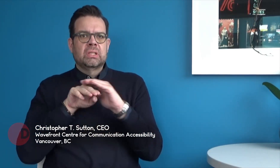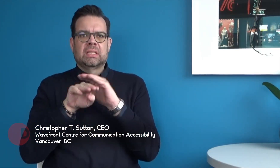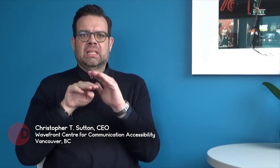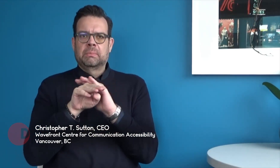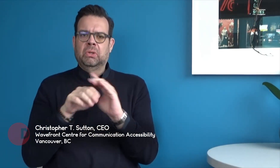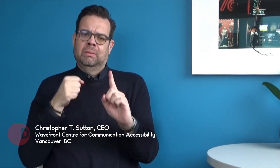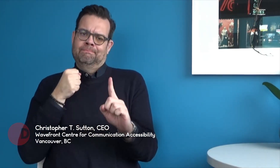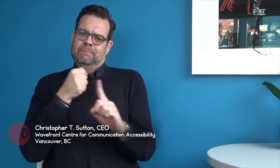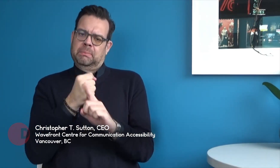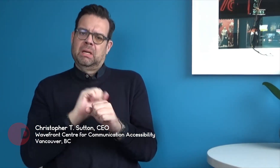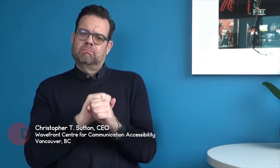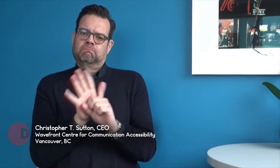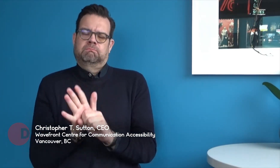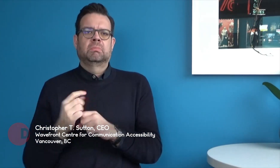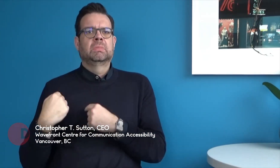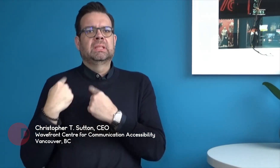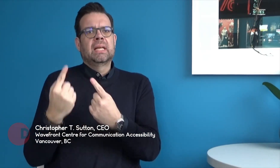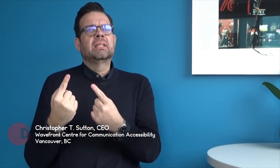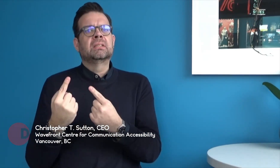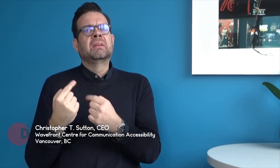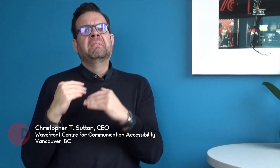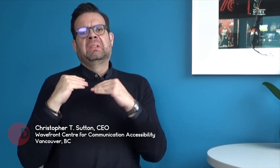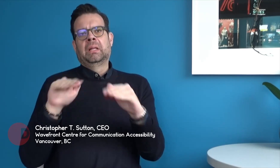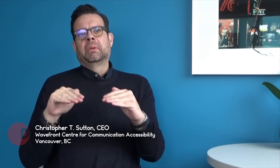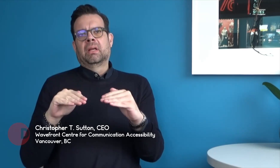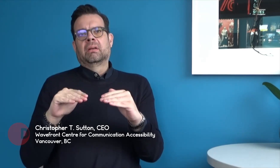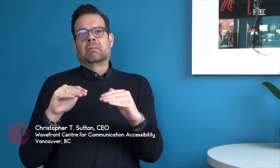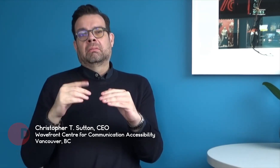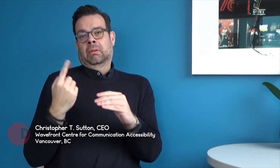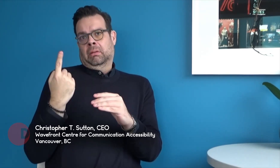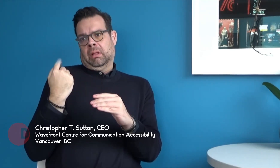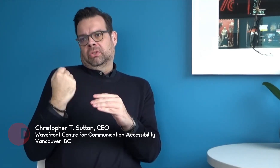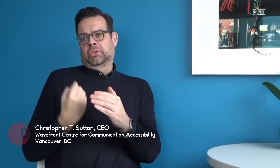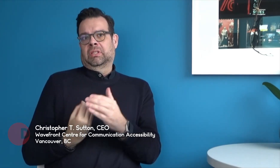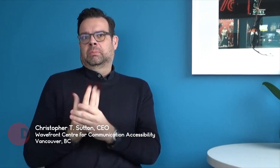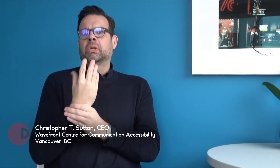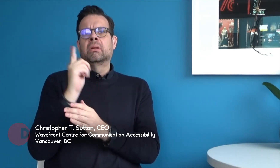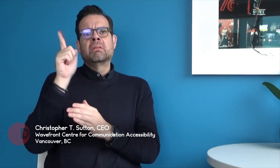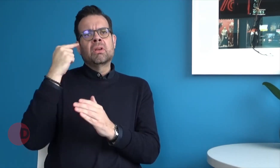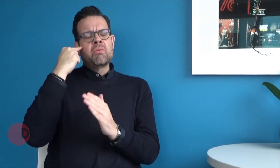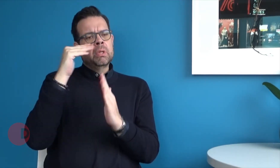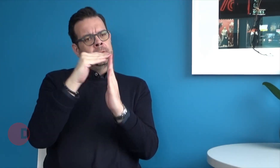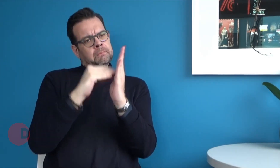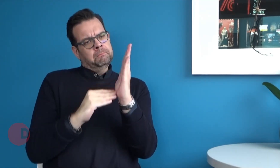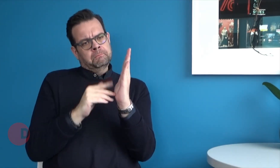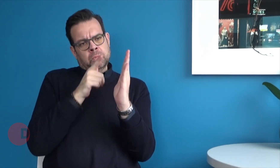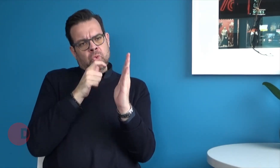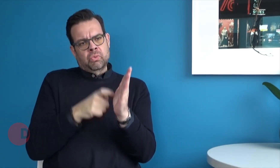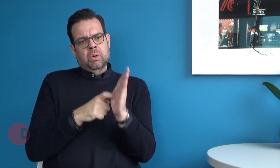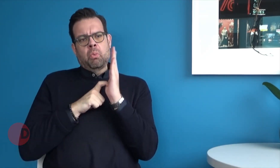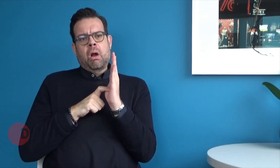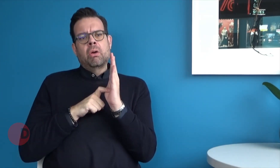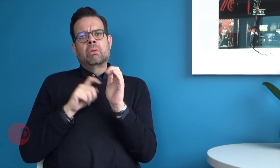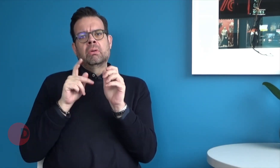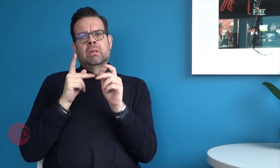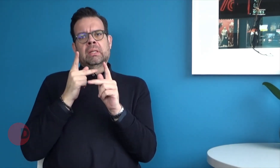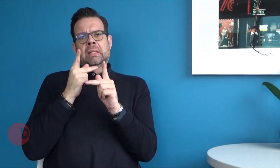Wavefront Centre for Communication Accessibility. COVID 19 has had limited impact on our services,